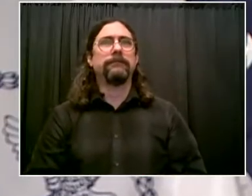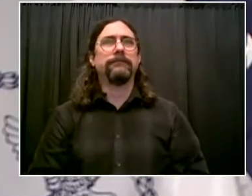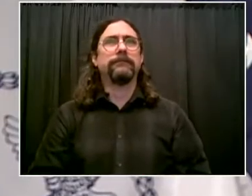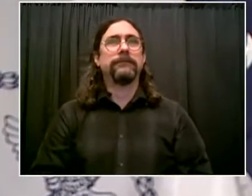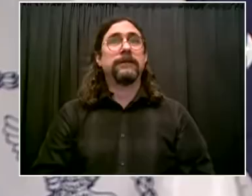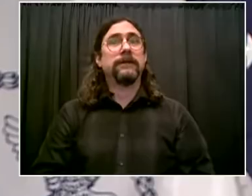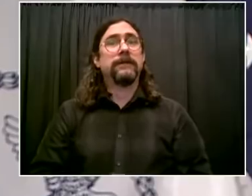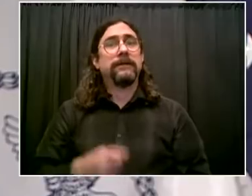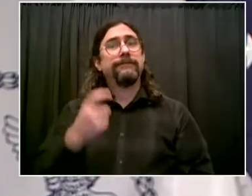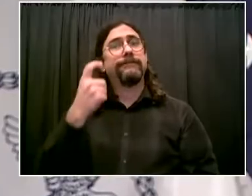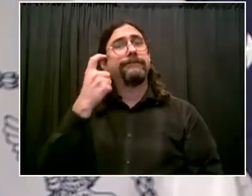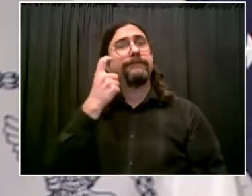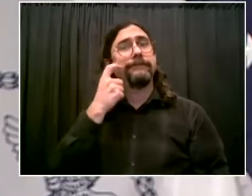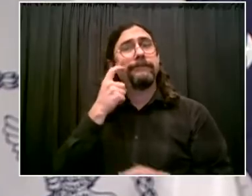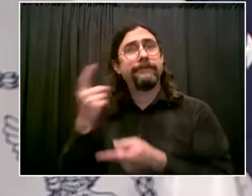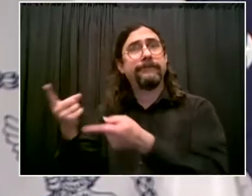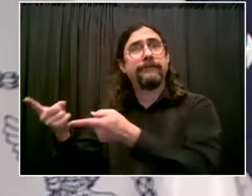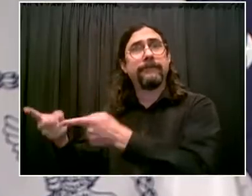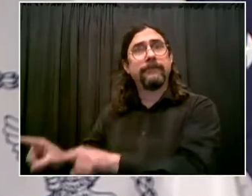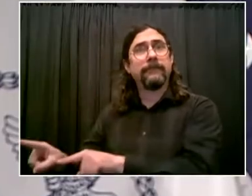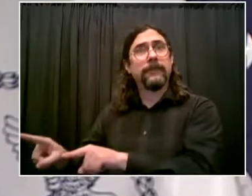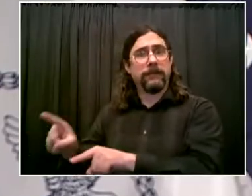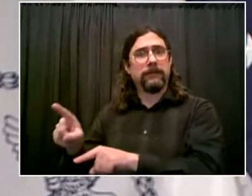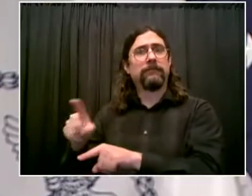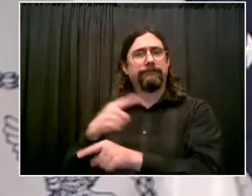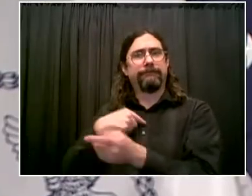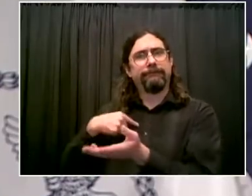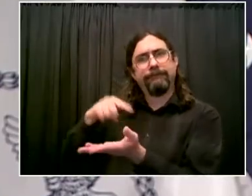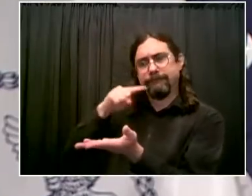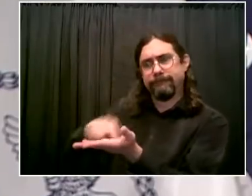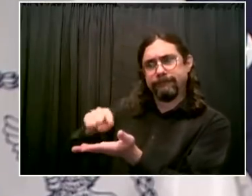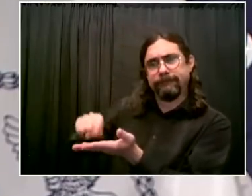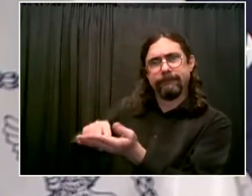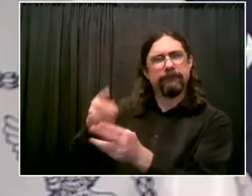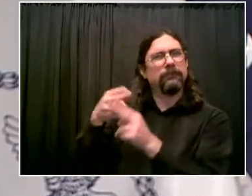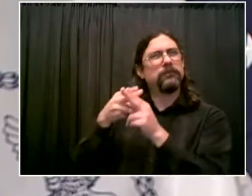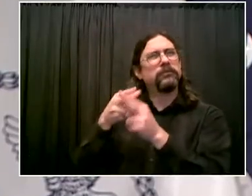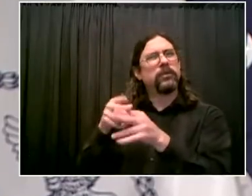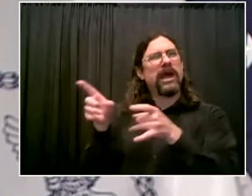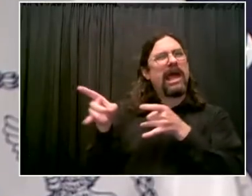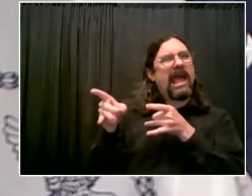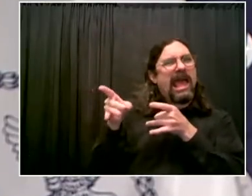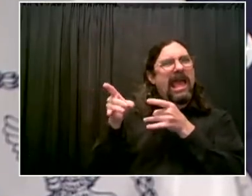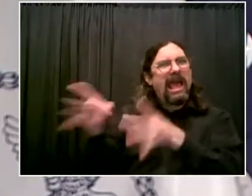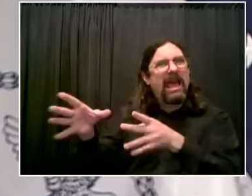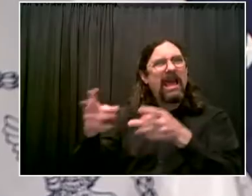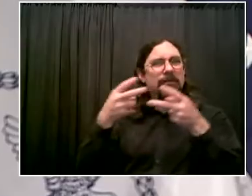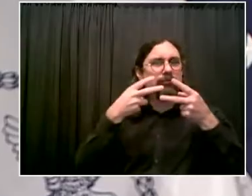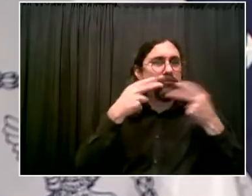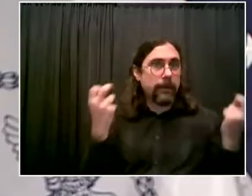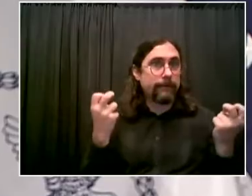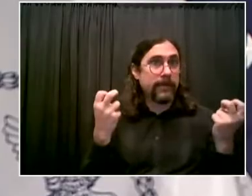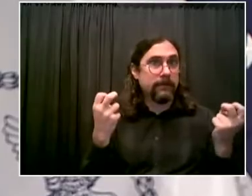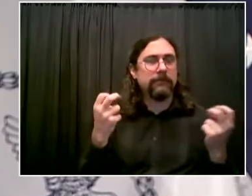AS WELL? BACK THAT INCIDENT IS BEING INVESTIGATED, IT IS UNACCEPTABLE AND BEING INVESTIGATEA